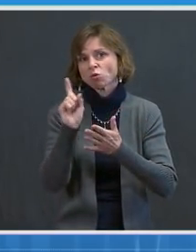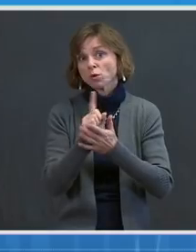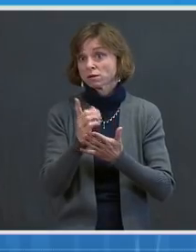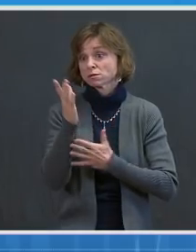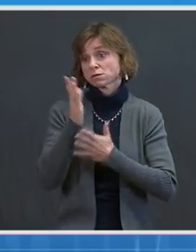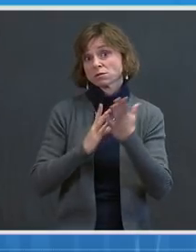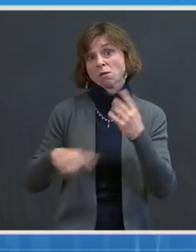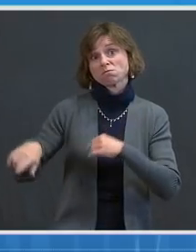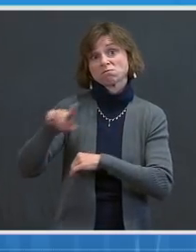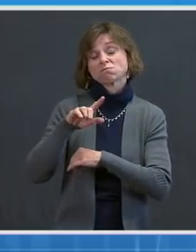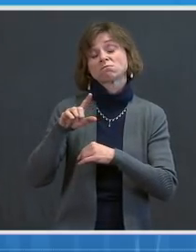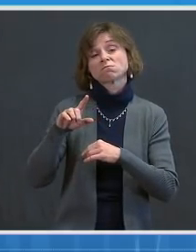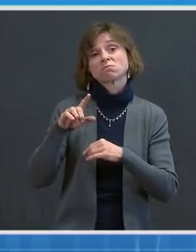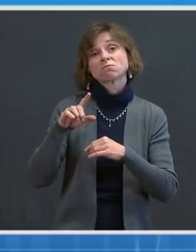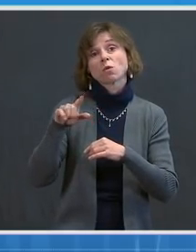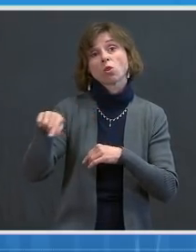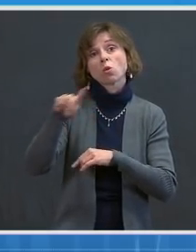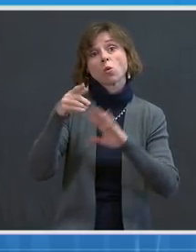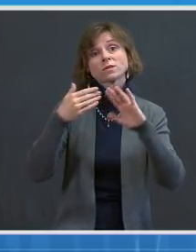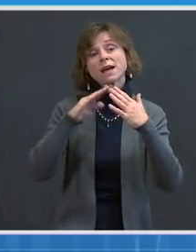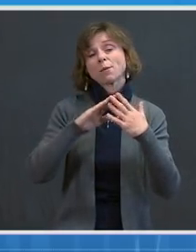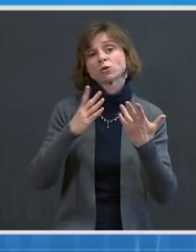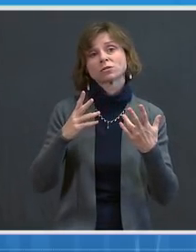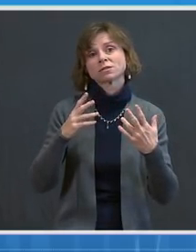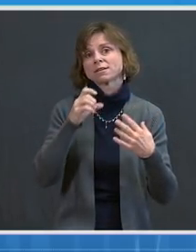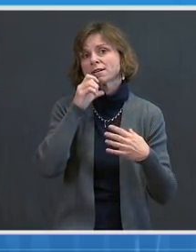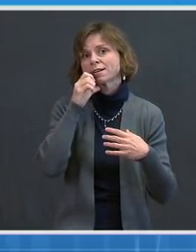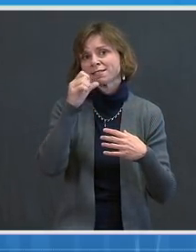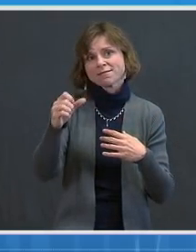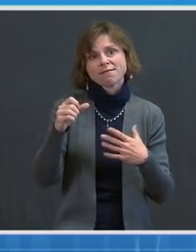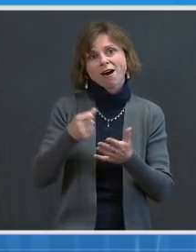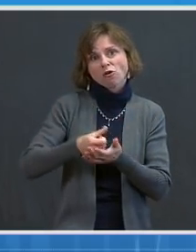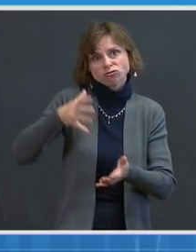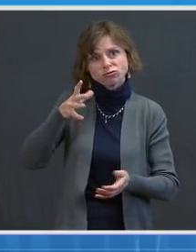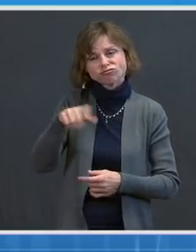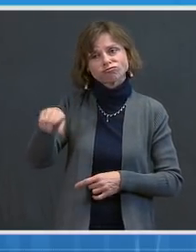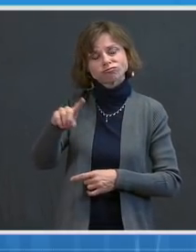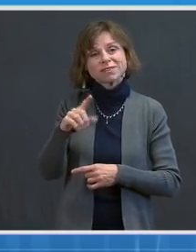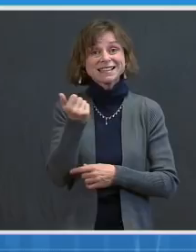16 sites are operational now. Those sites have already delivered